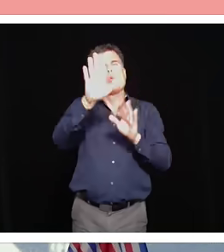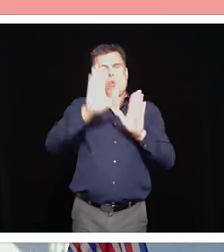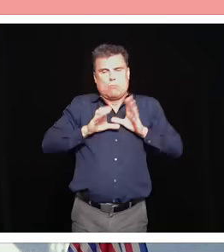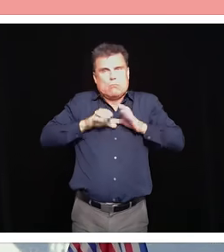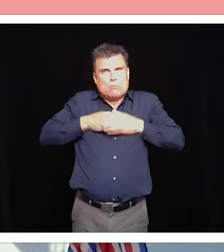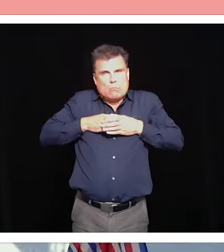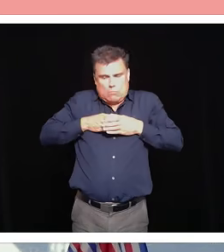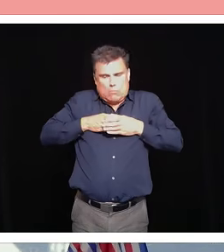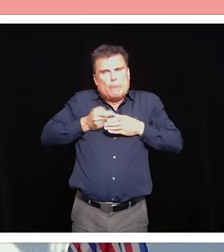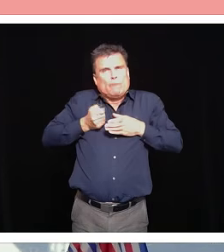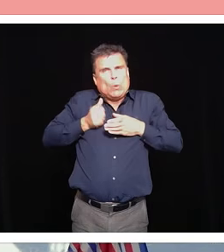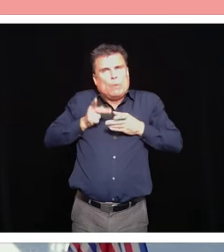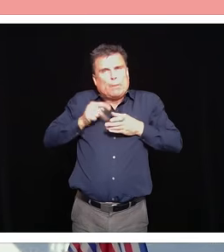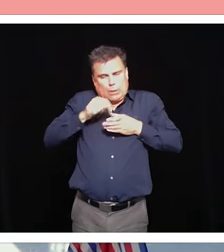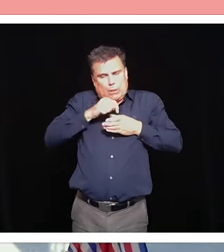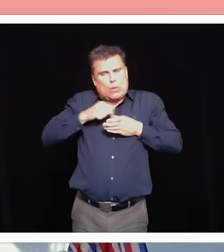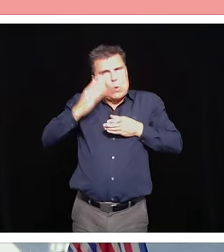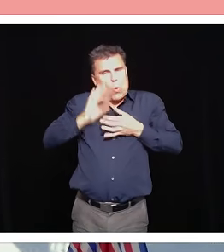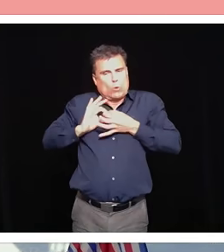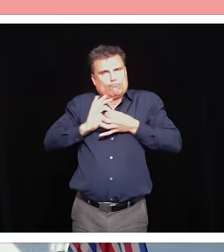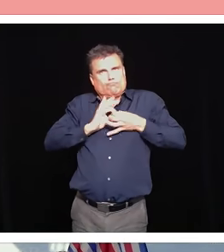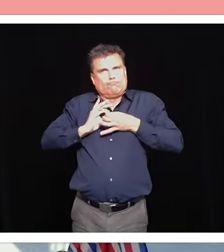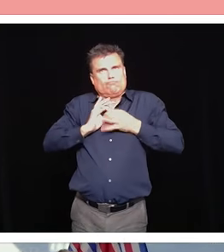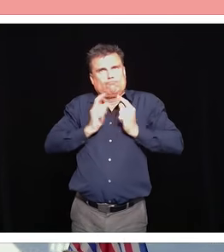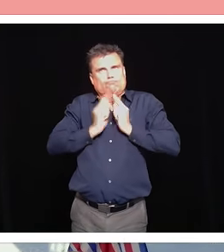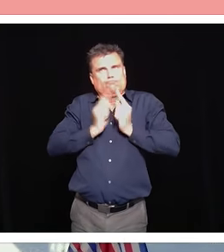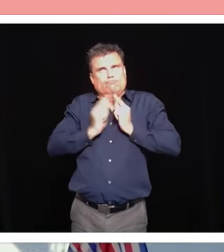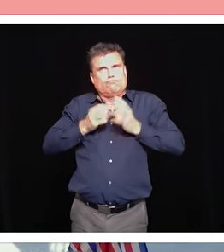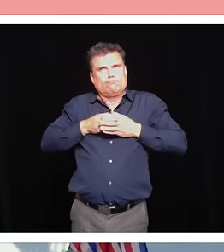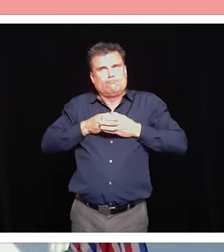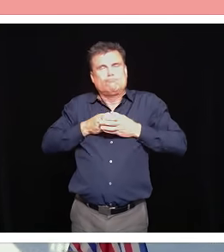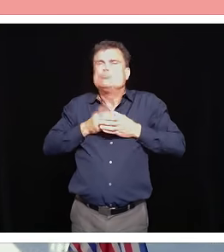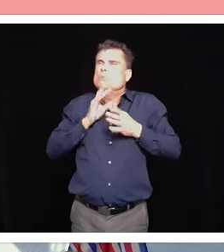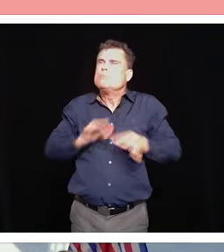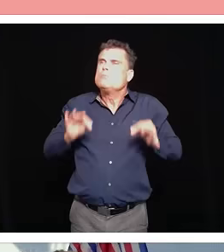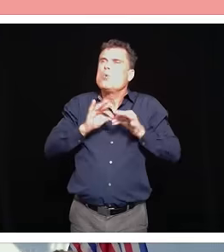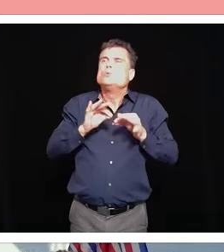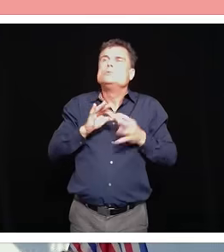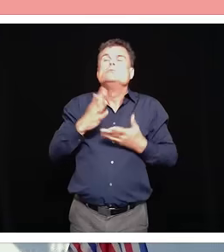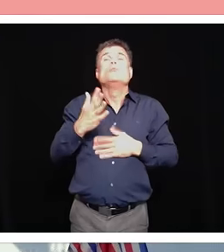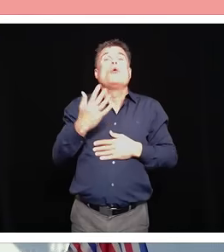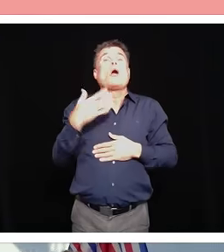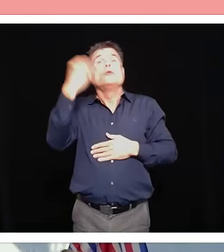together but what we can see is that it's even lower in school-age children for example we